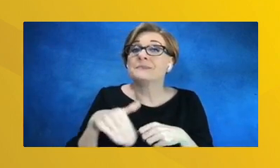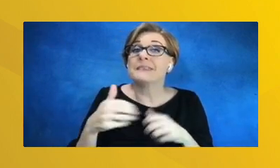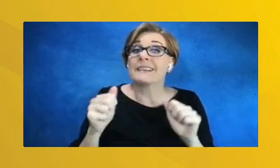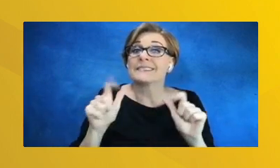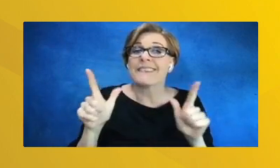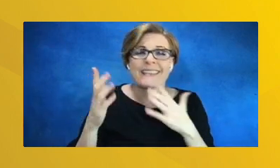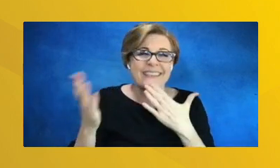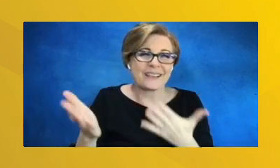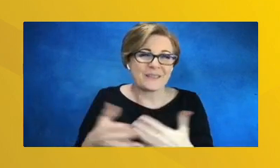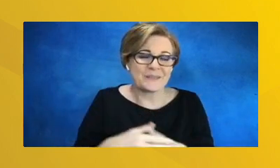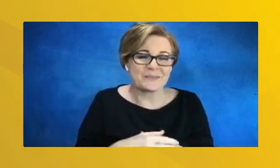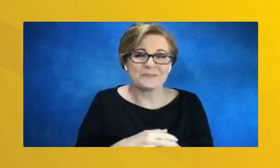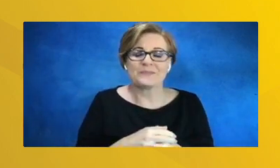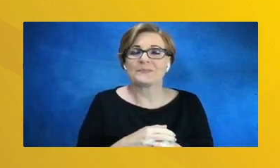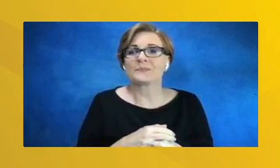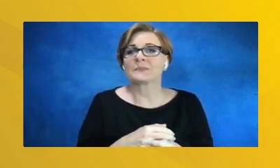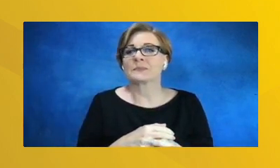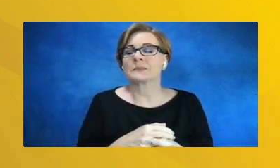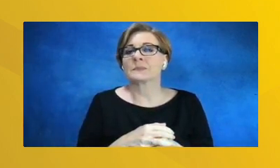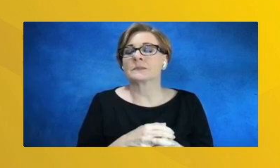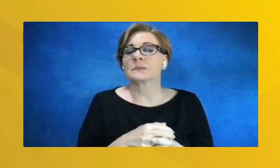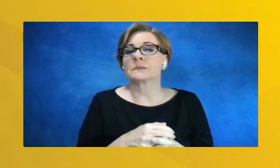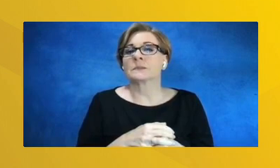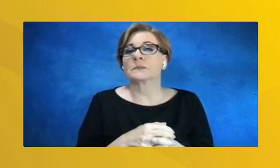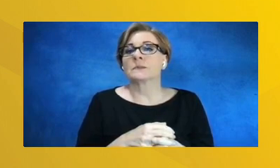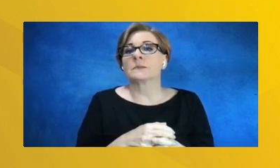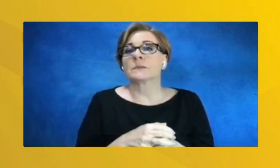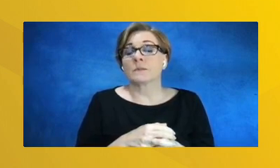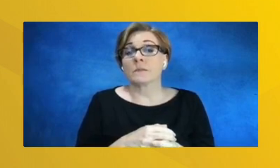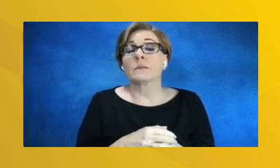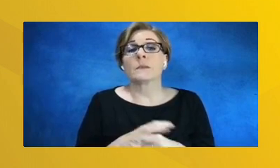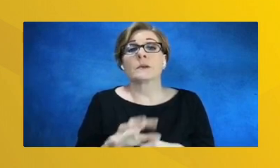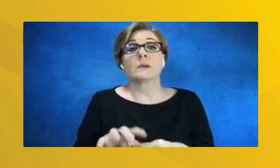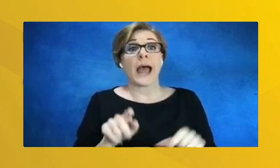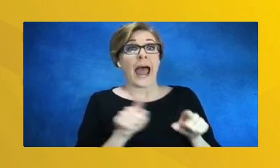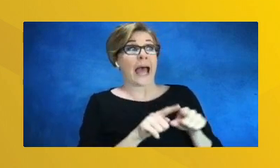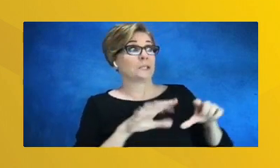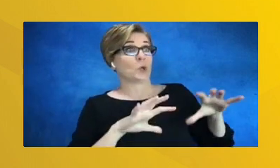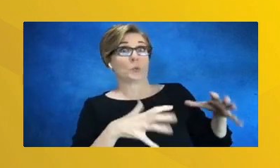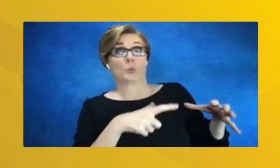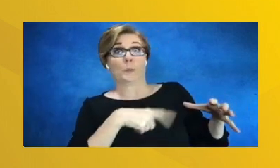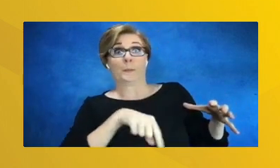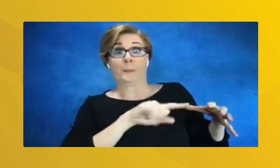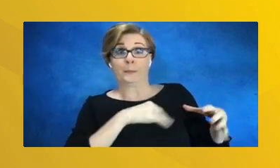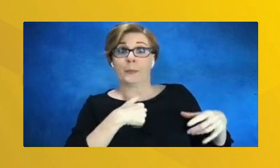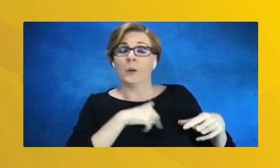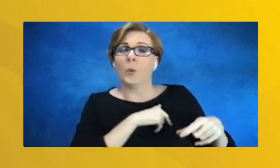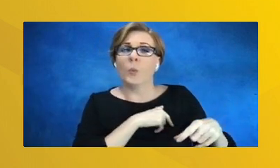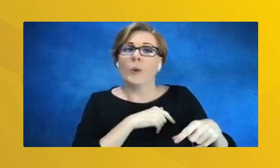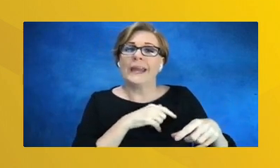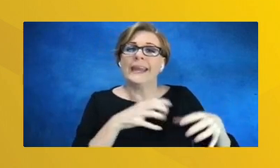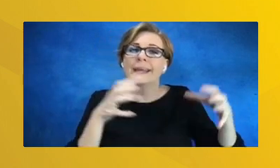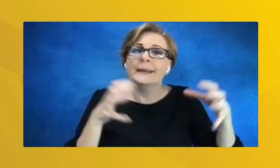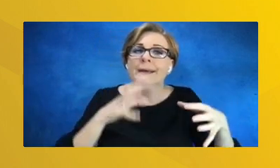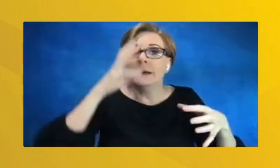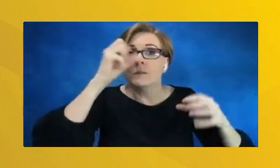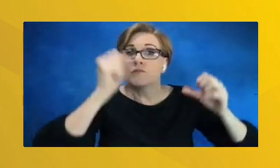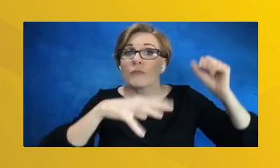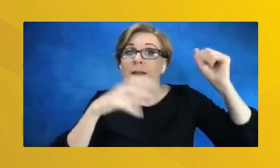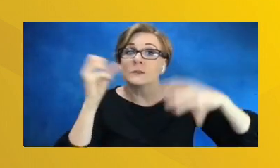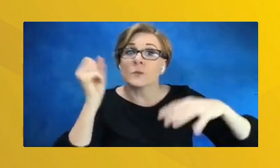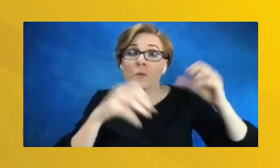So something that we did all together is we came together and brainstormed 'What are the